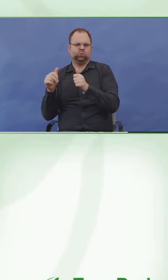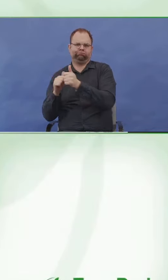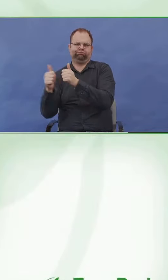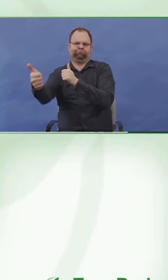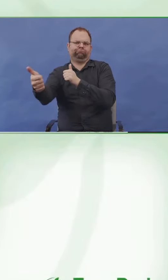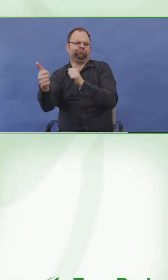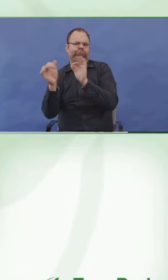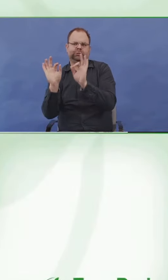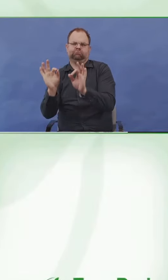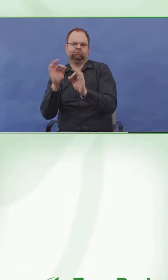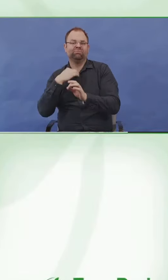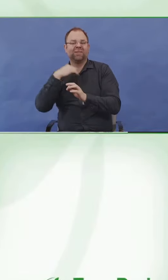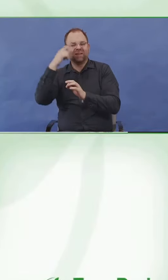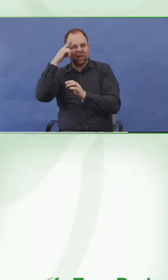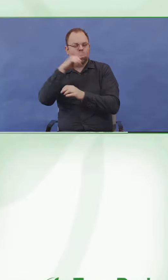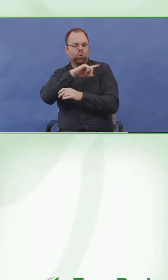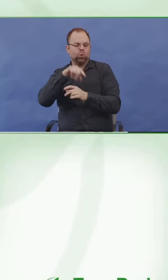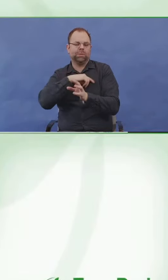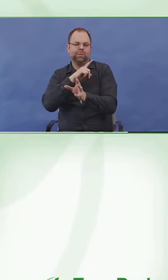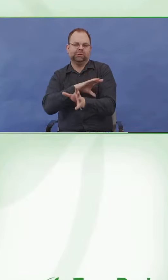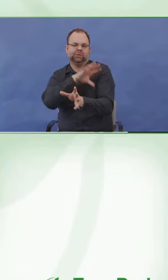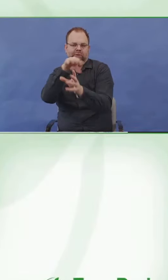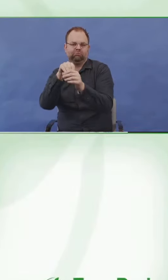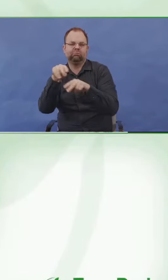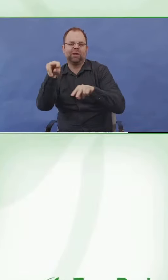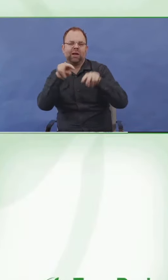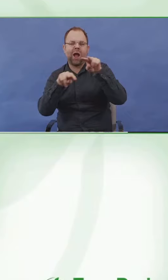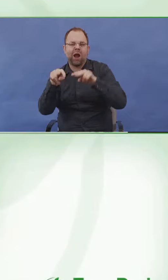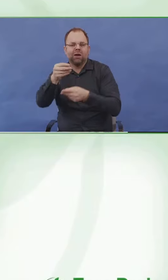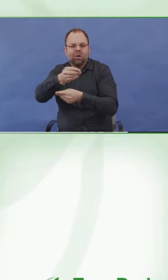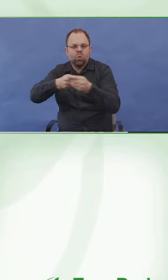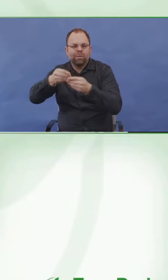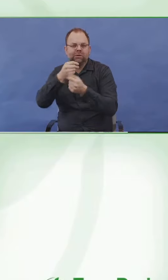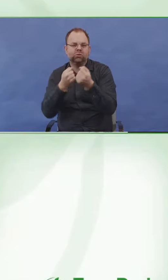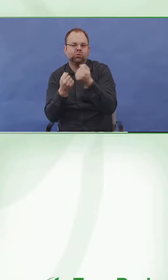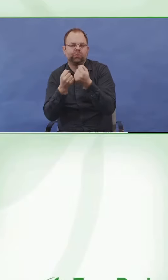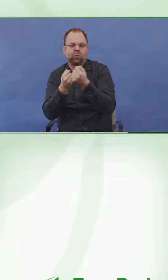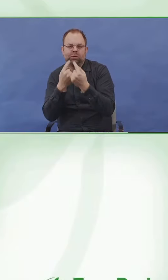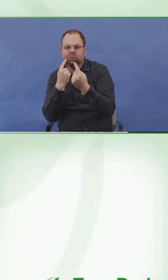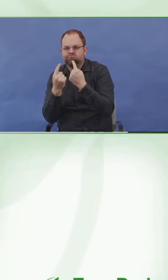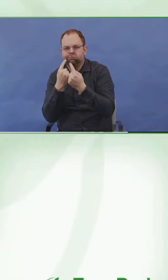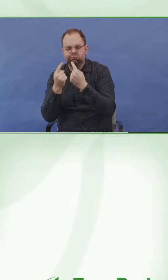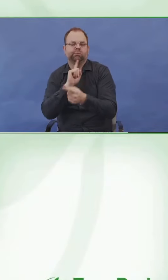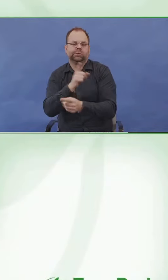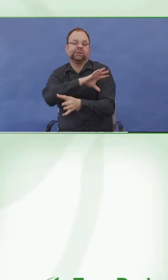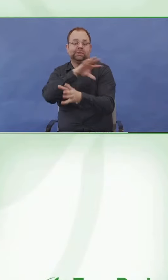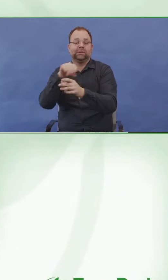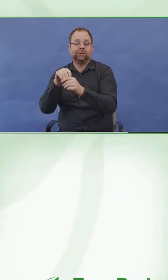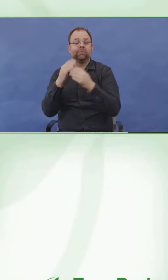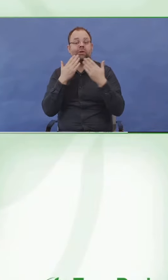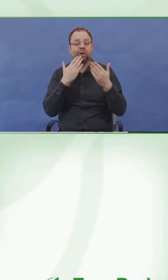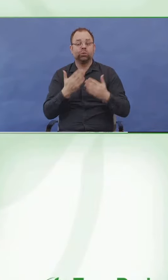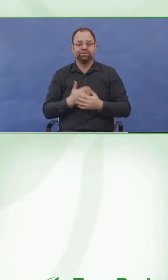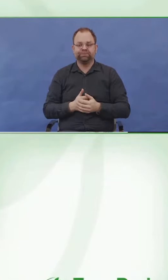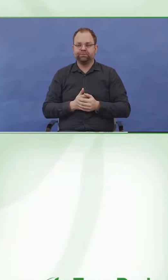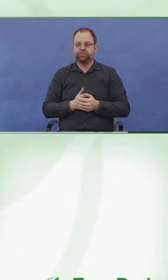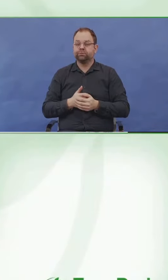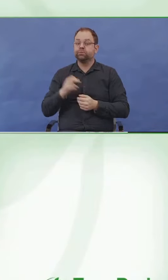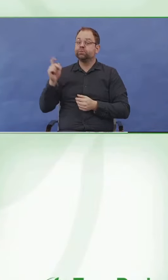One of the last things I would like to hear in about 30 seconds or so from each is what is the change or progress in your space that you